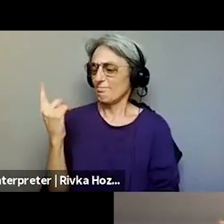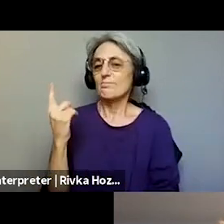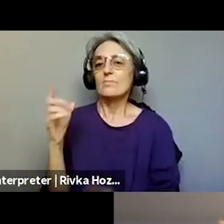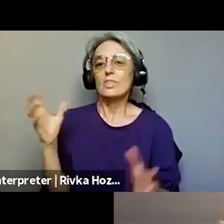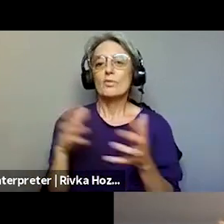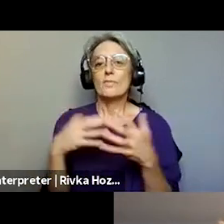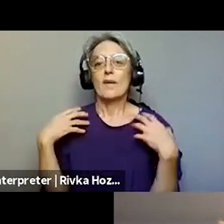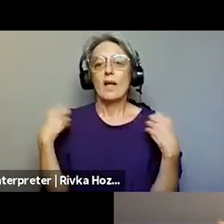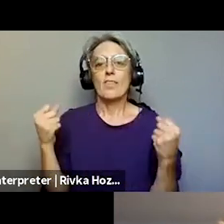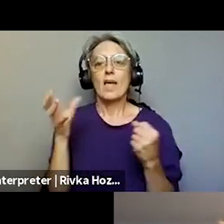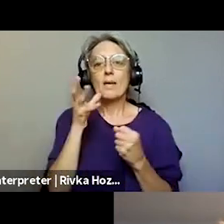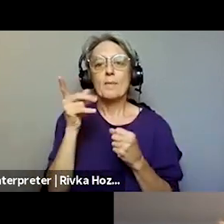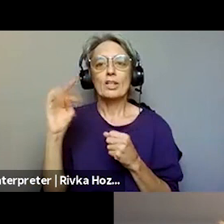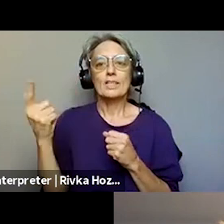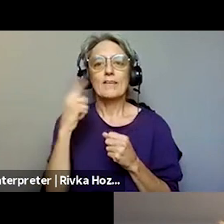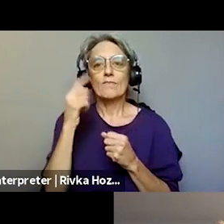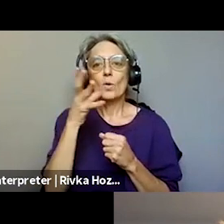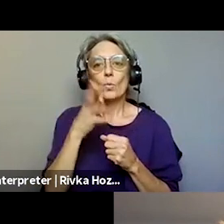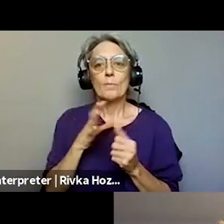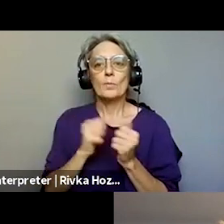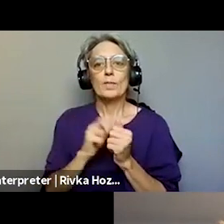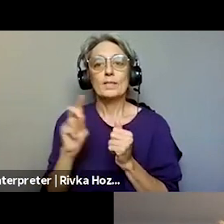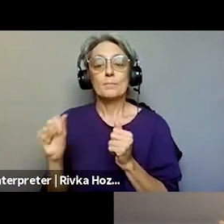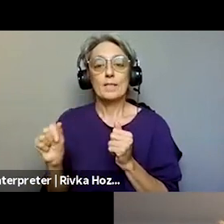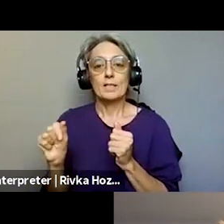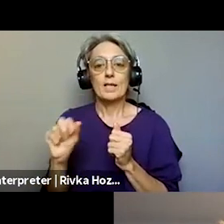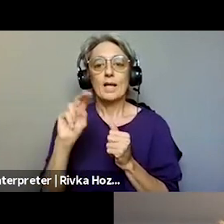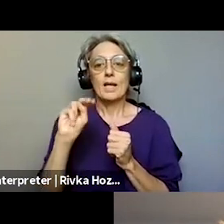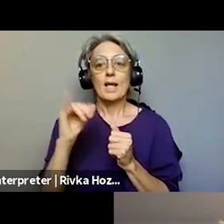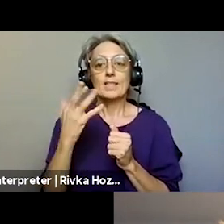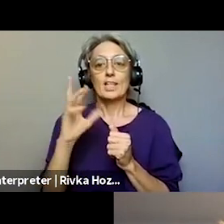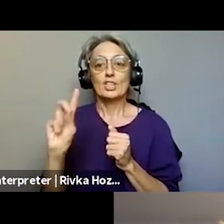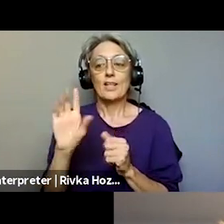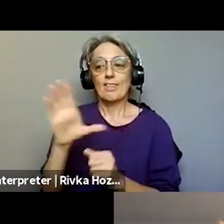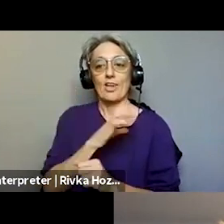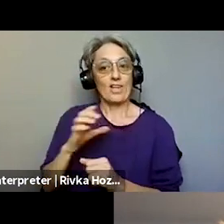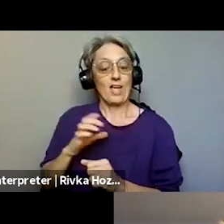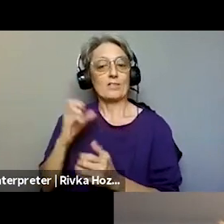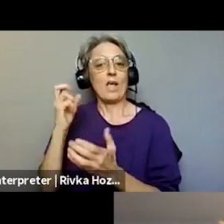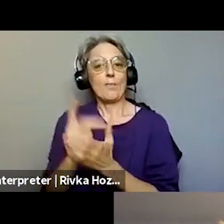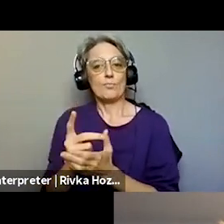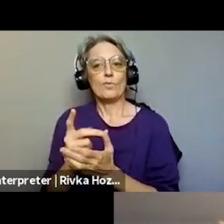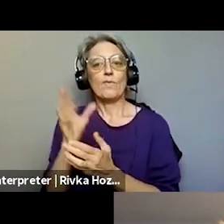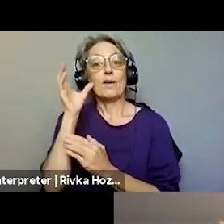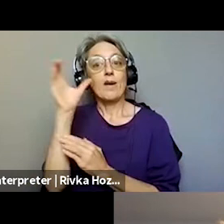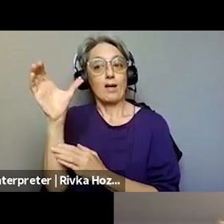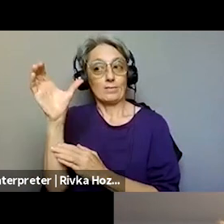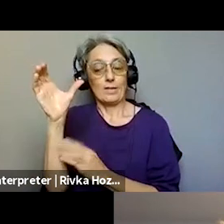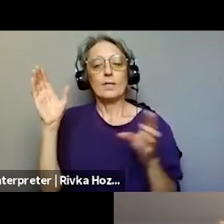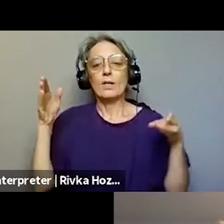among women with disabilities and NICHD’s council approved a concept focused on promoting